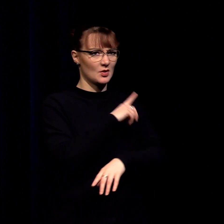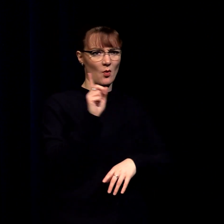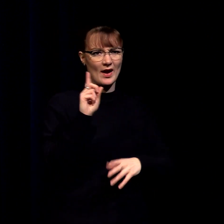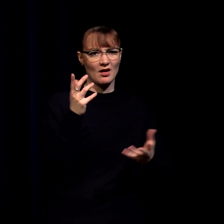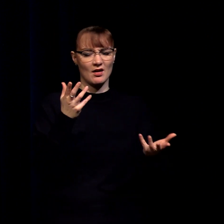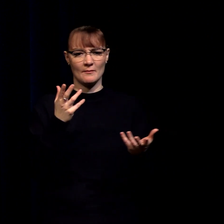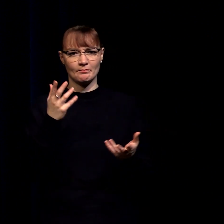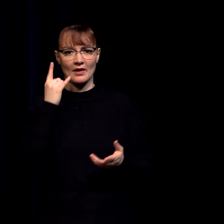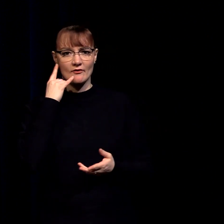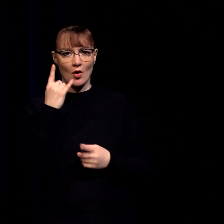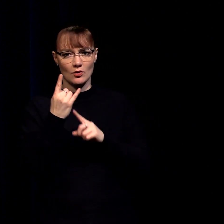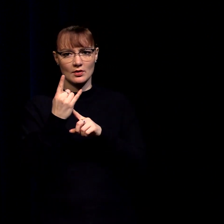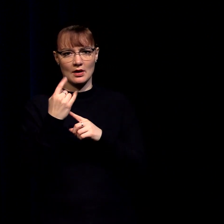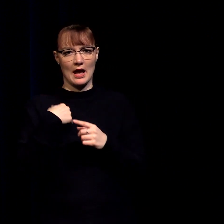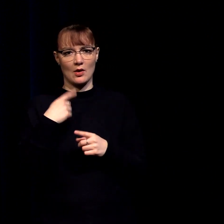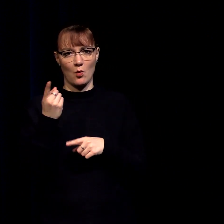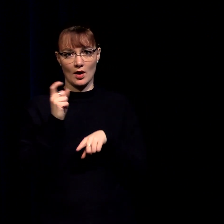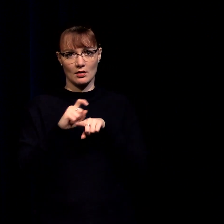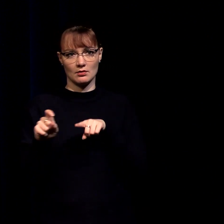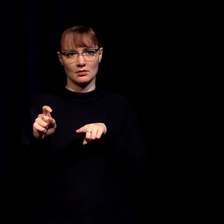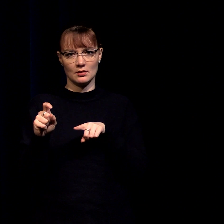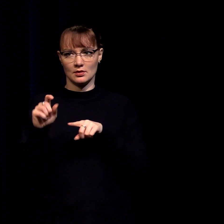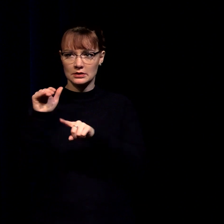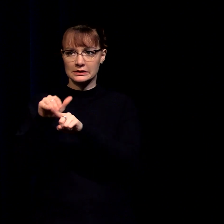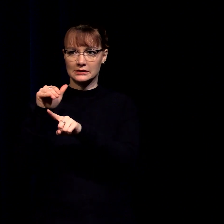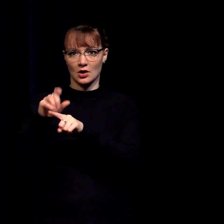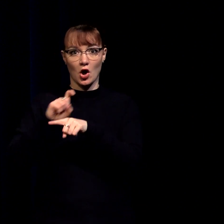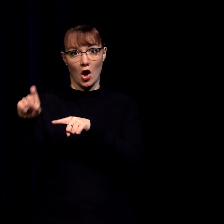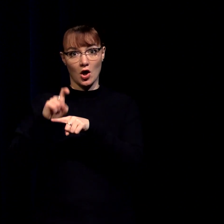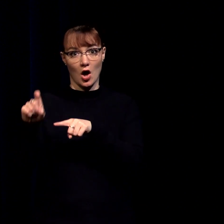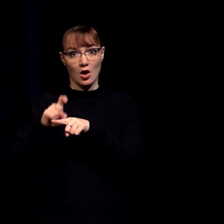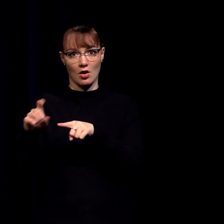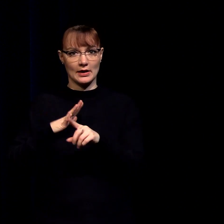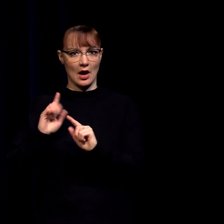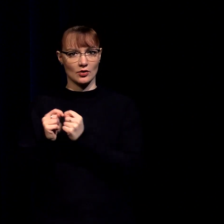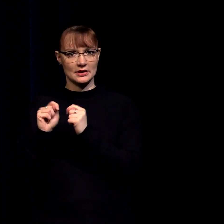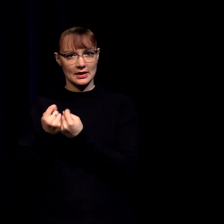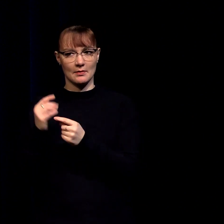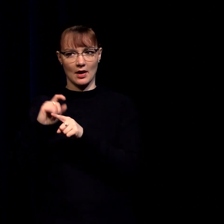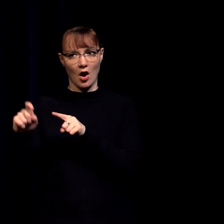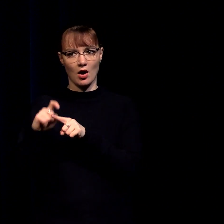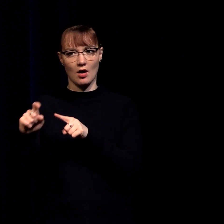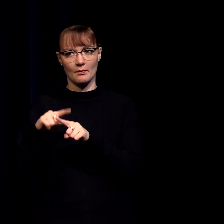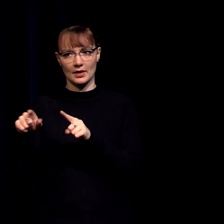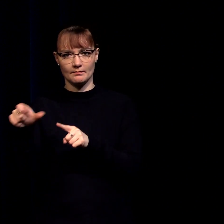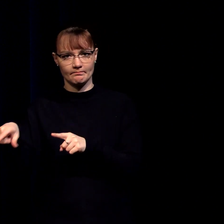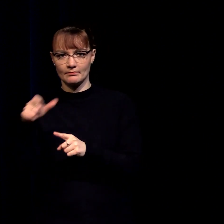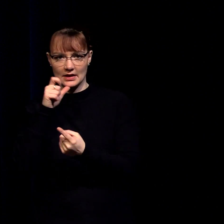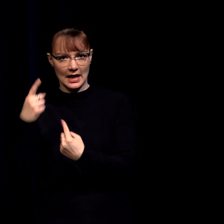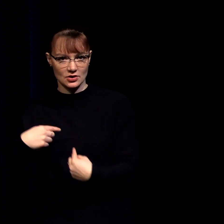phone had one number and then we couldn't wake him up. I'll never forget taking my daughter in the arm. I remember the street very